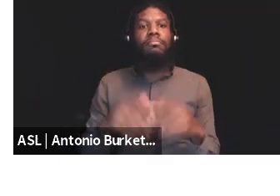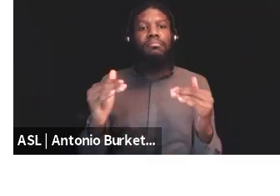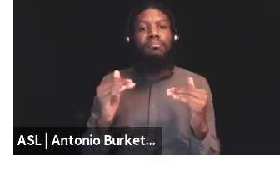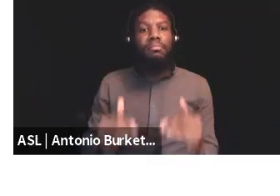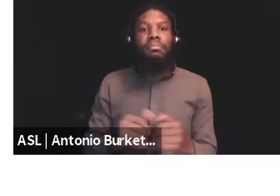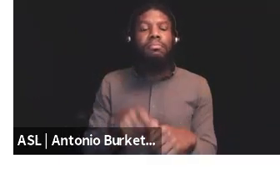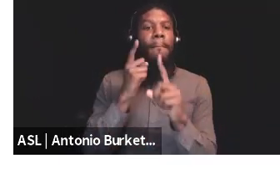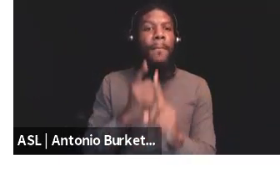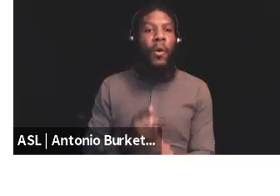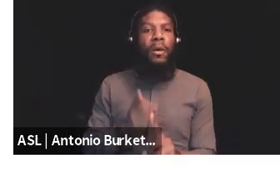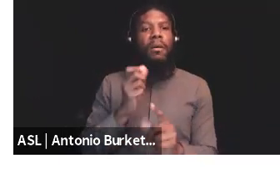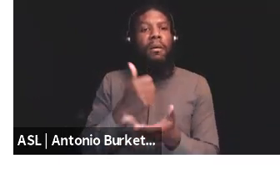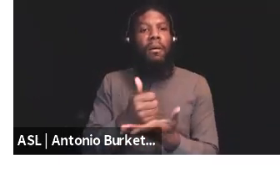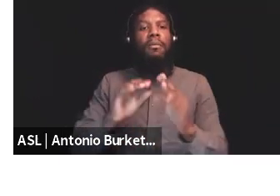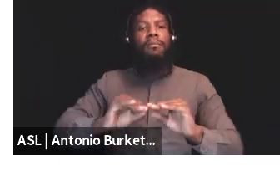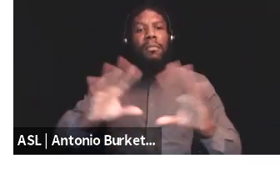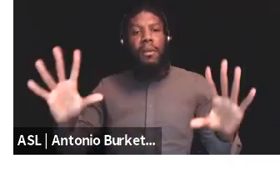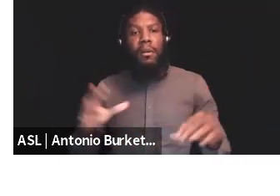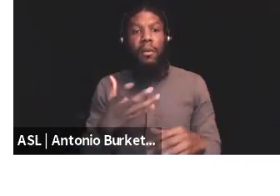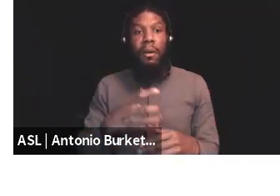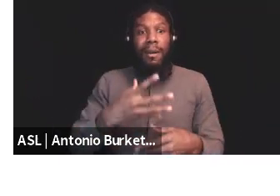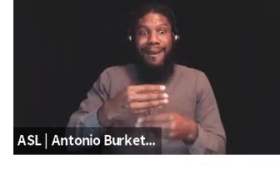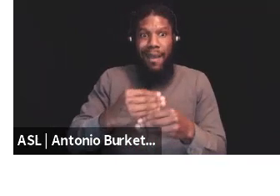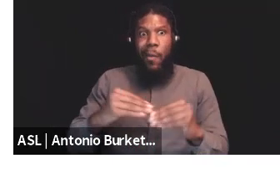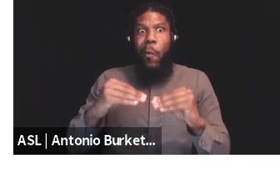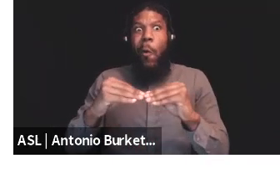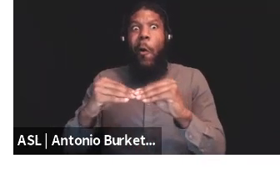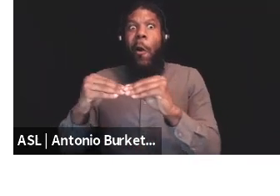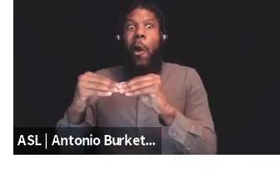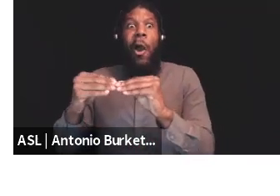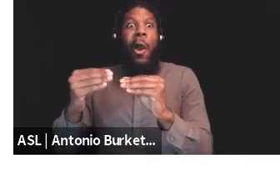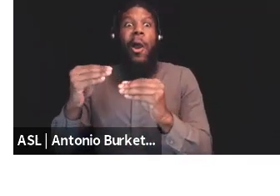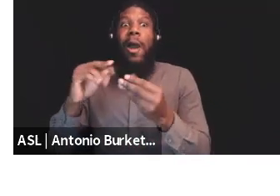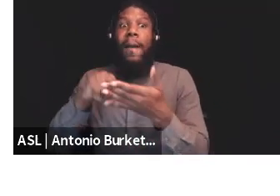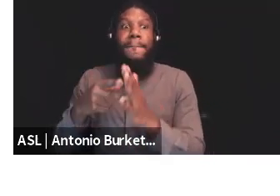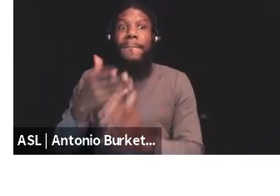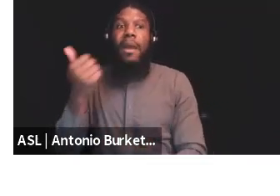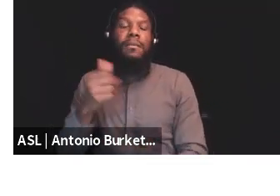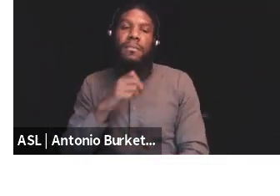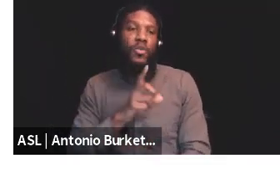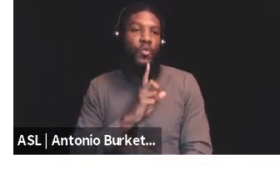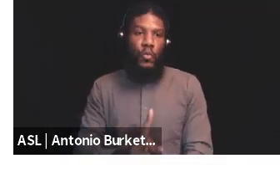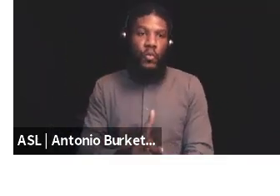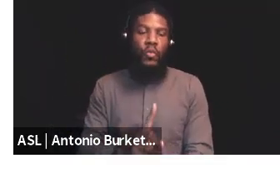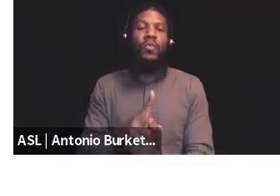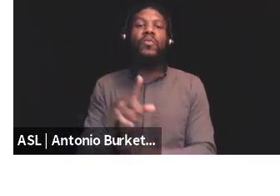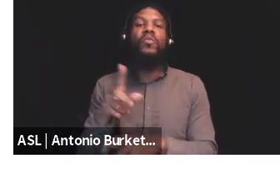More is not always better. This also applies to design elements. Design elements should